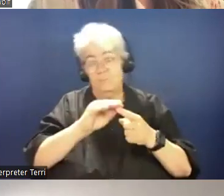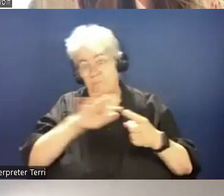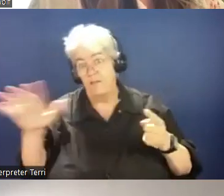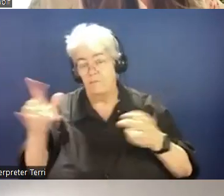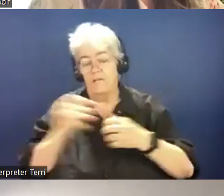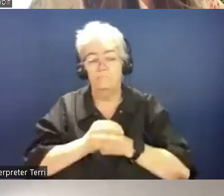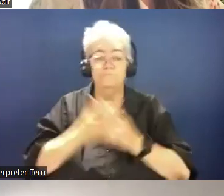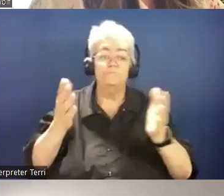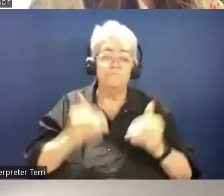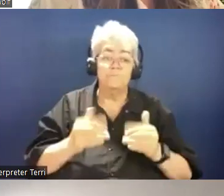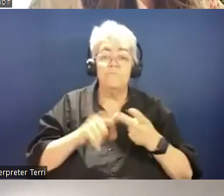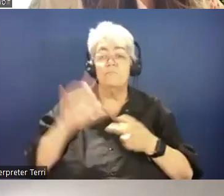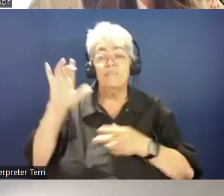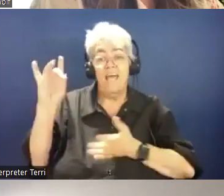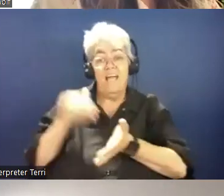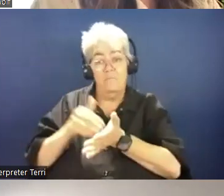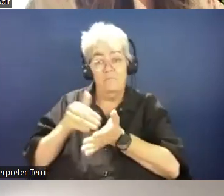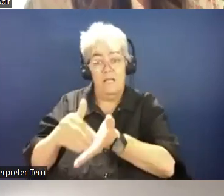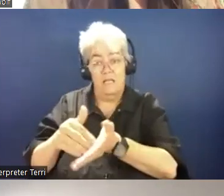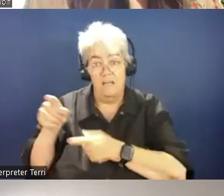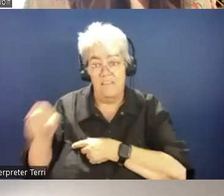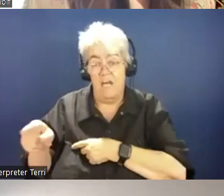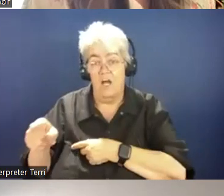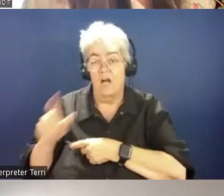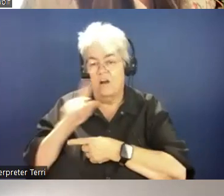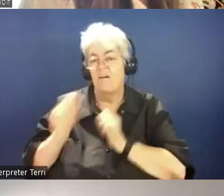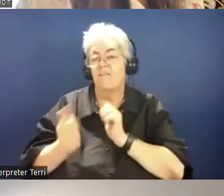$8 million was there, and that is where most of the VOCA grant money goes through, all of the